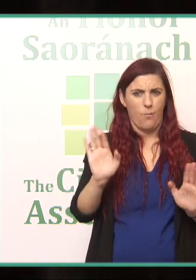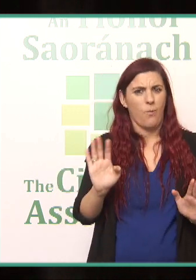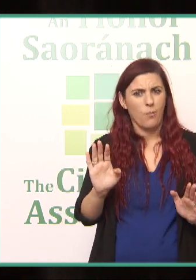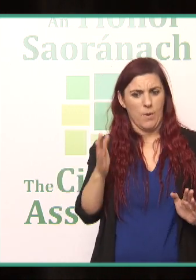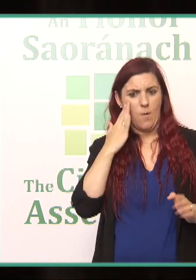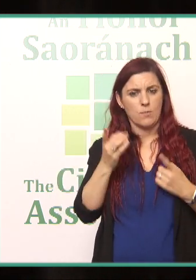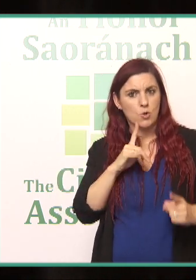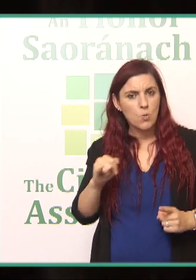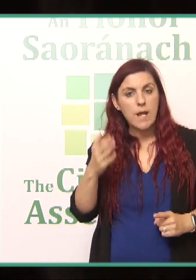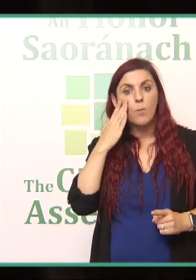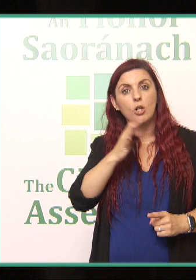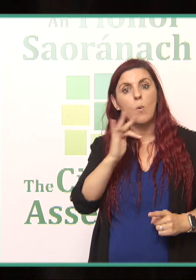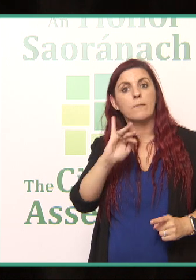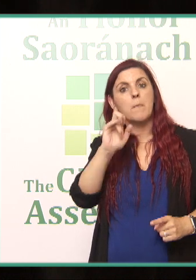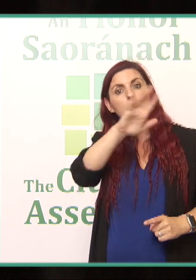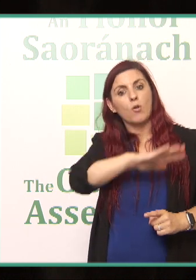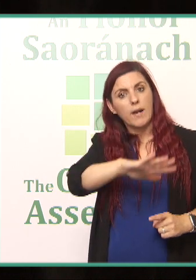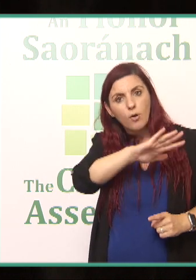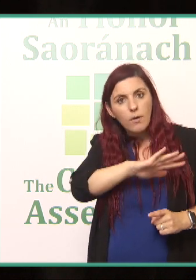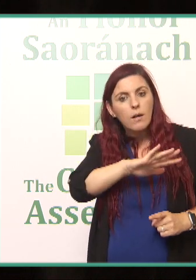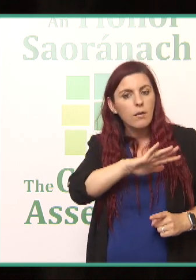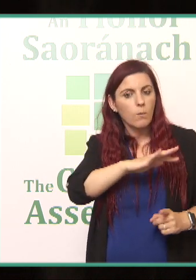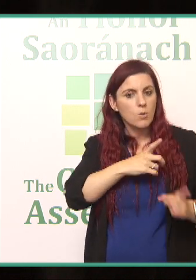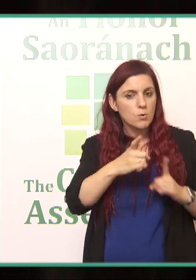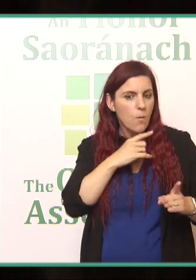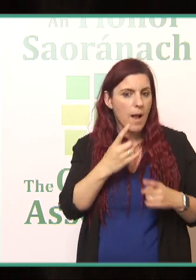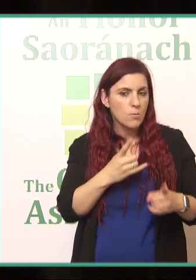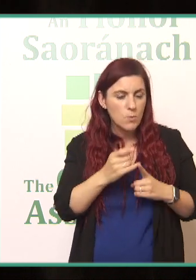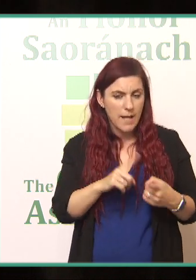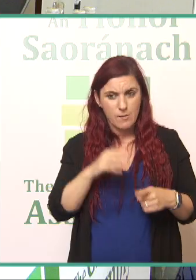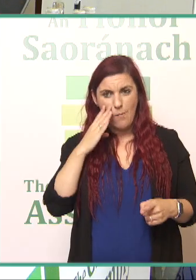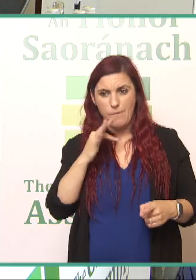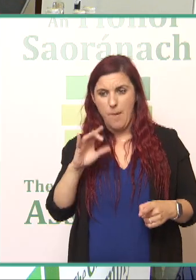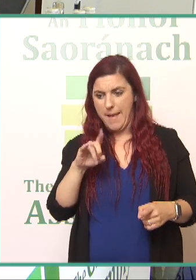from the burn and our program in fact the Harris coroner that's you know there's a good appetite